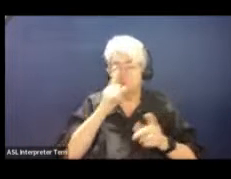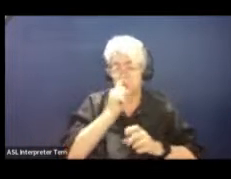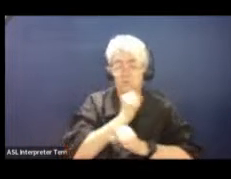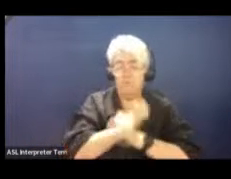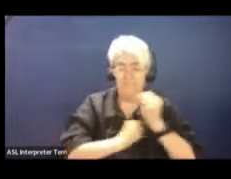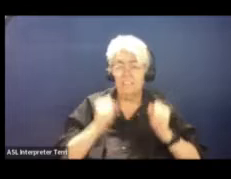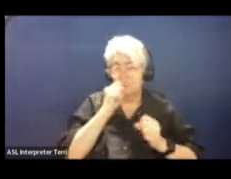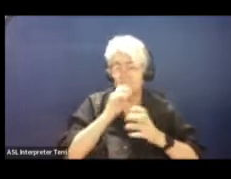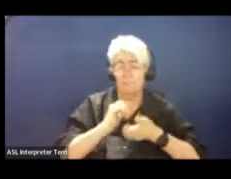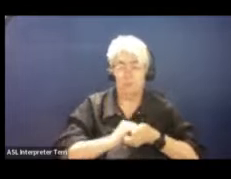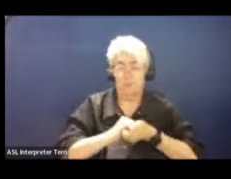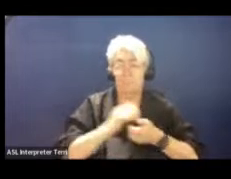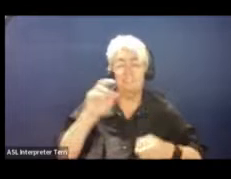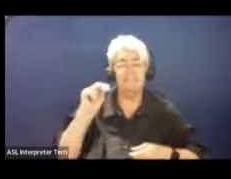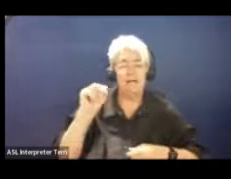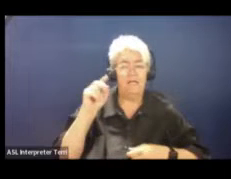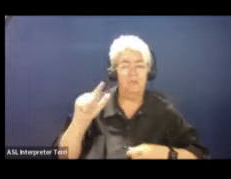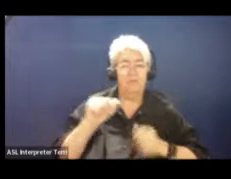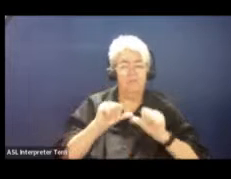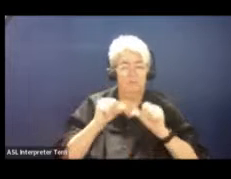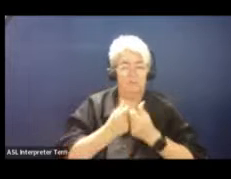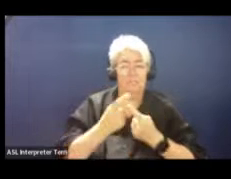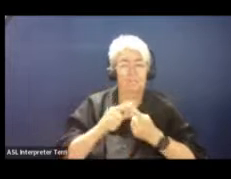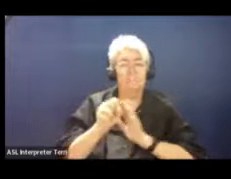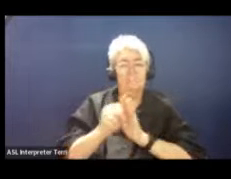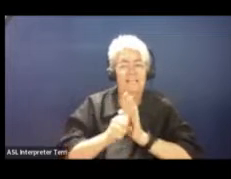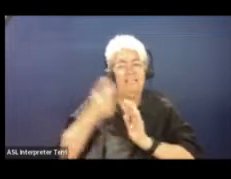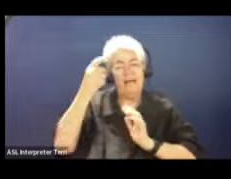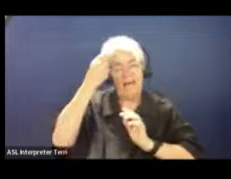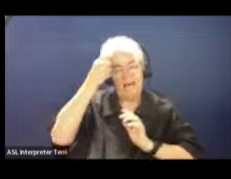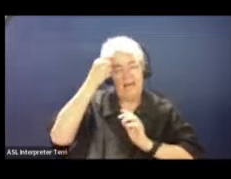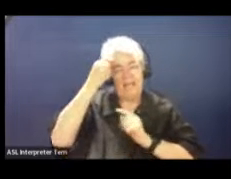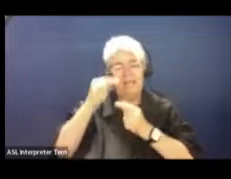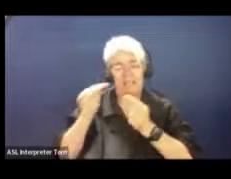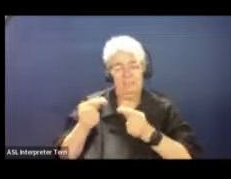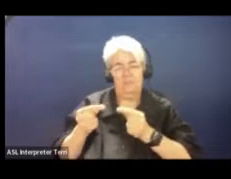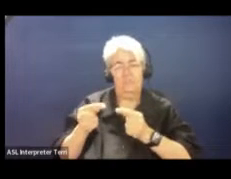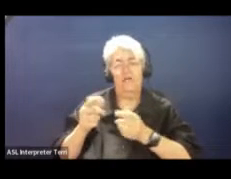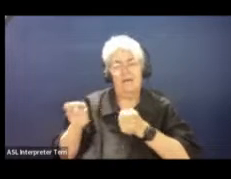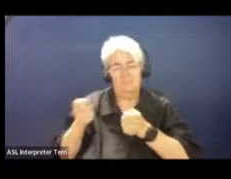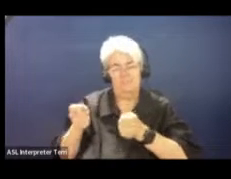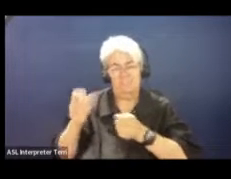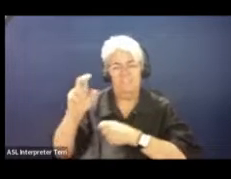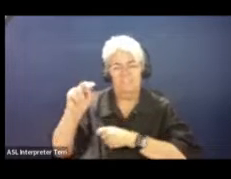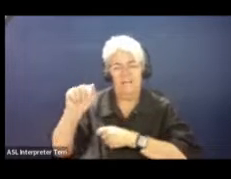Association of State Head Injury Administrators (NASHIA). And I also support the Traumatic Brain